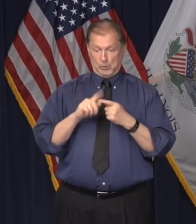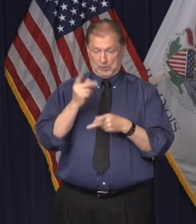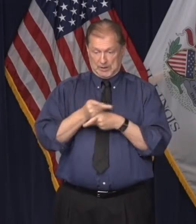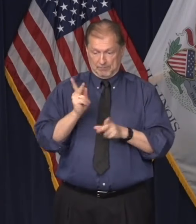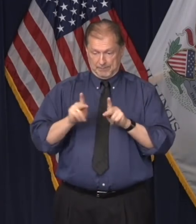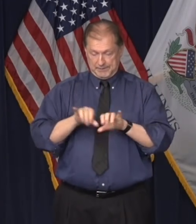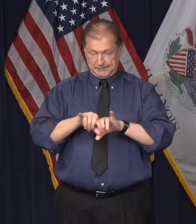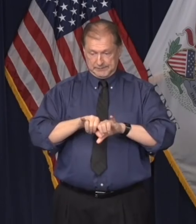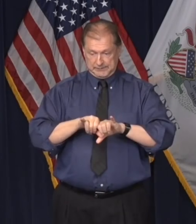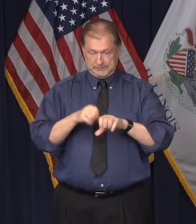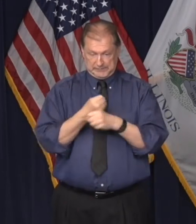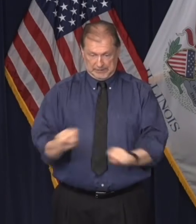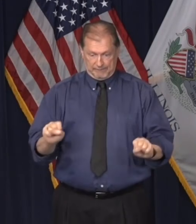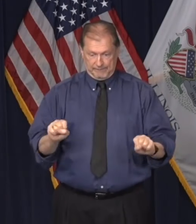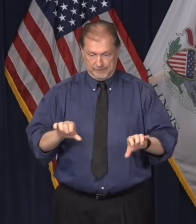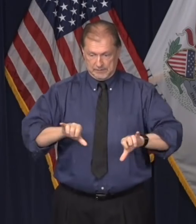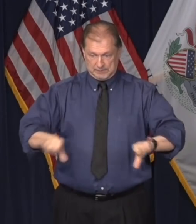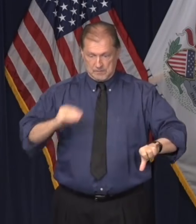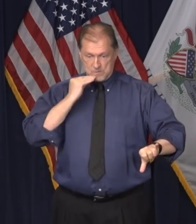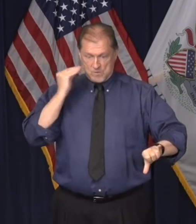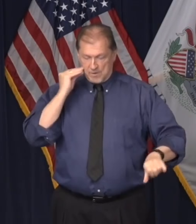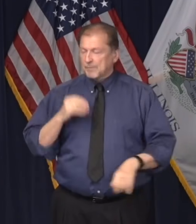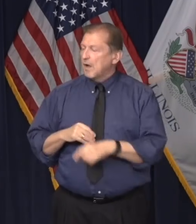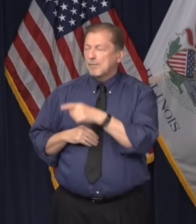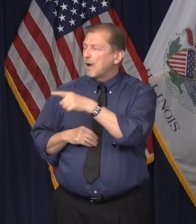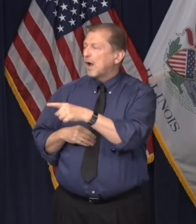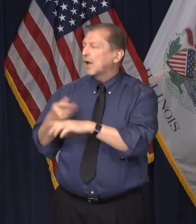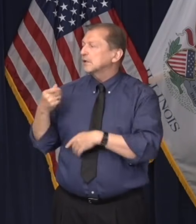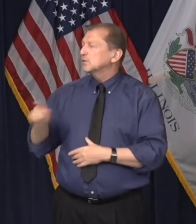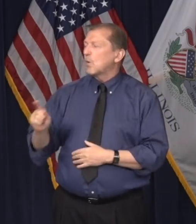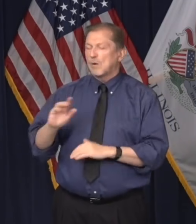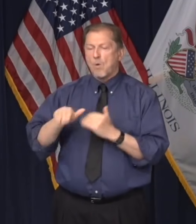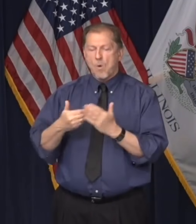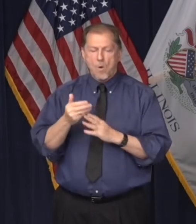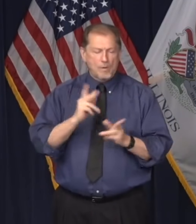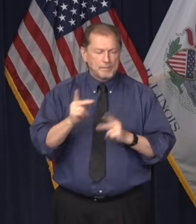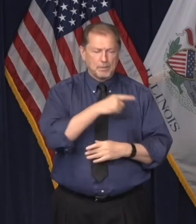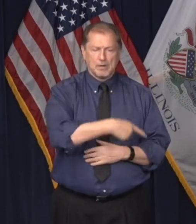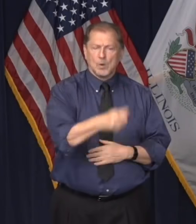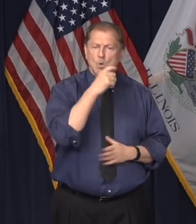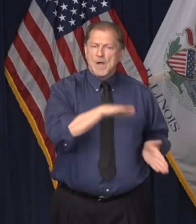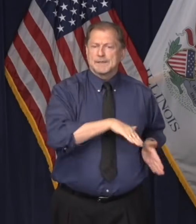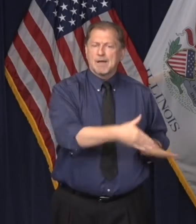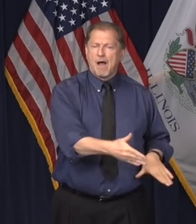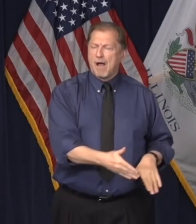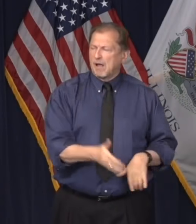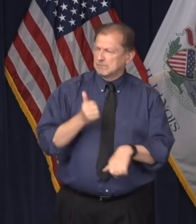HEALTH DIRECTIVES DESIGNED TO KEEP PEOPLE SAFE IS AN INSULT TO ALL ILLINOISANS WHO HAVE BEEN